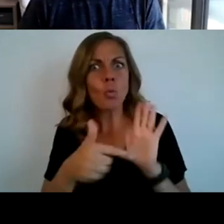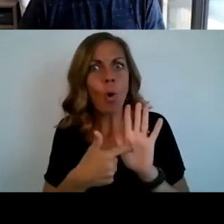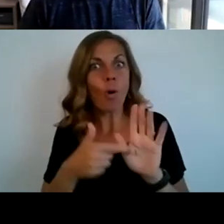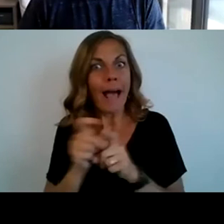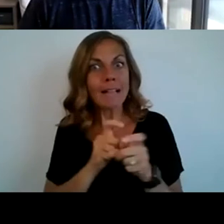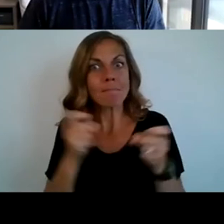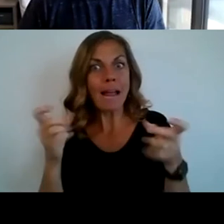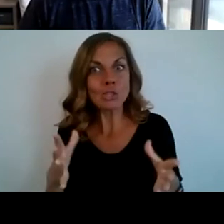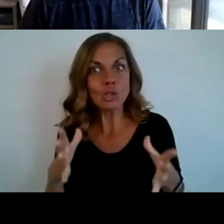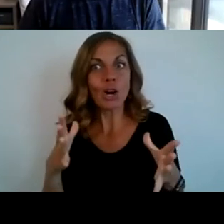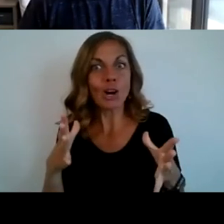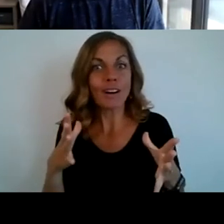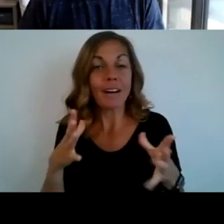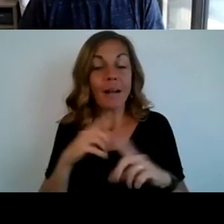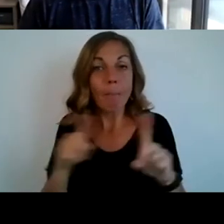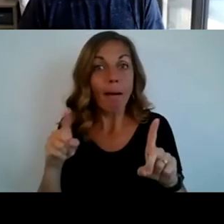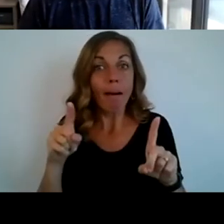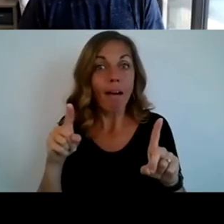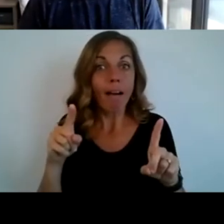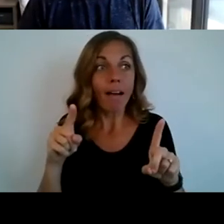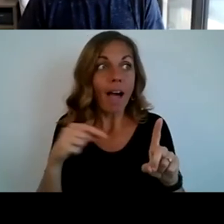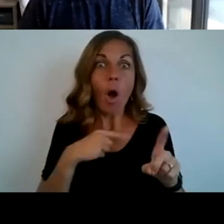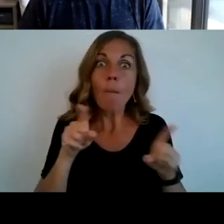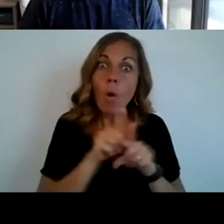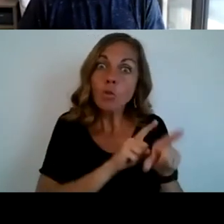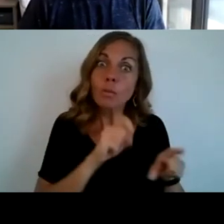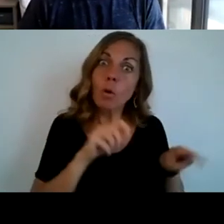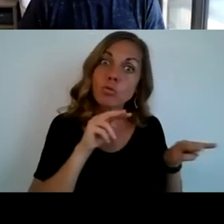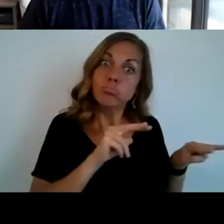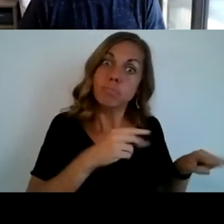far more important, which is looking after his children and being present at home. And